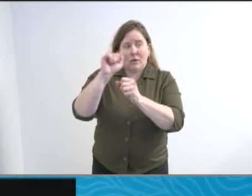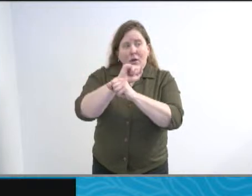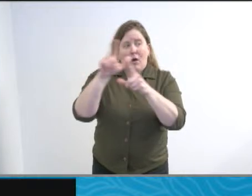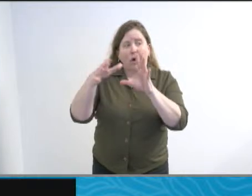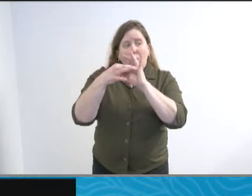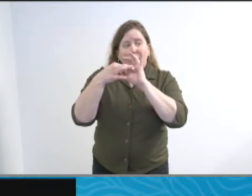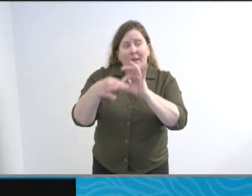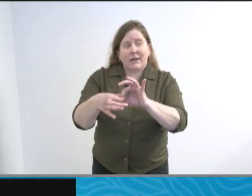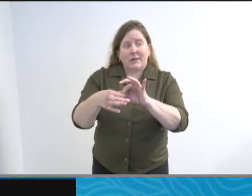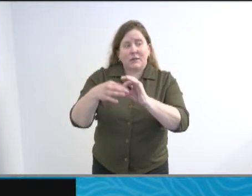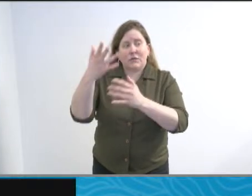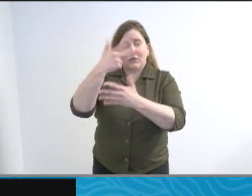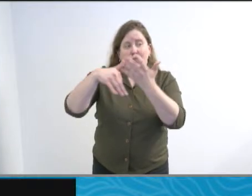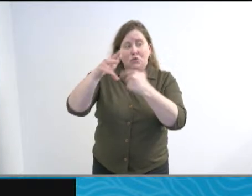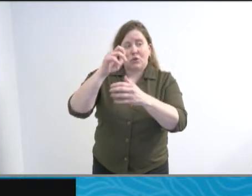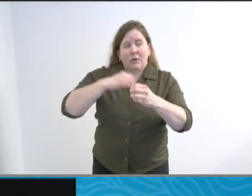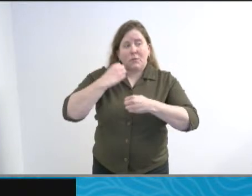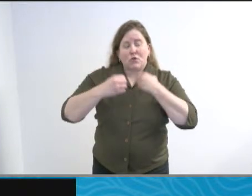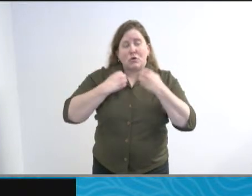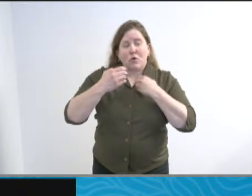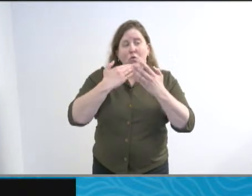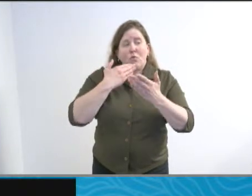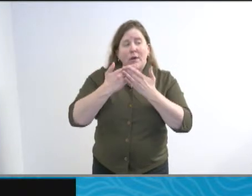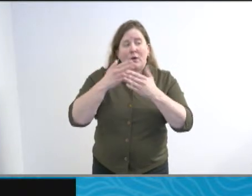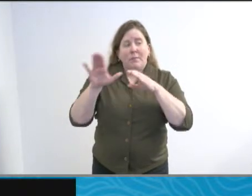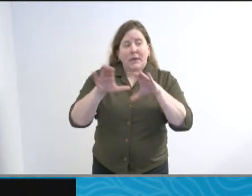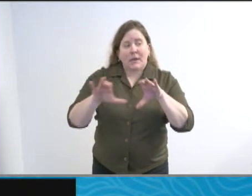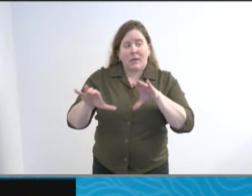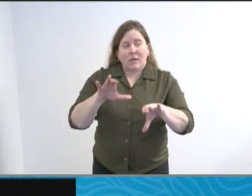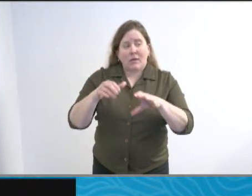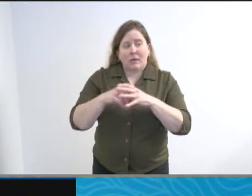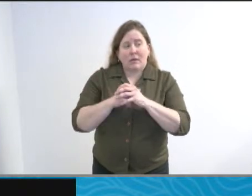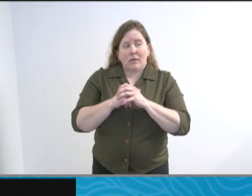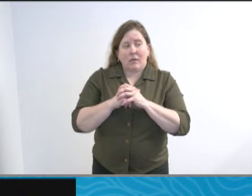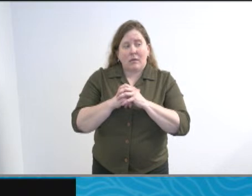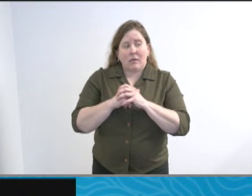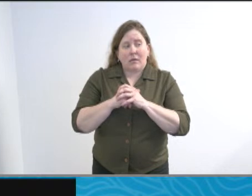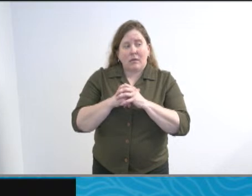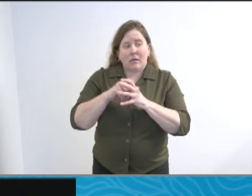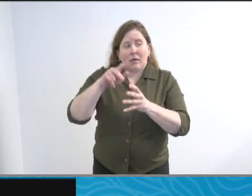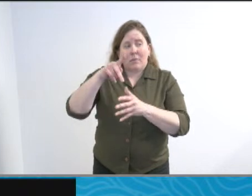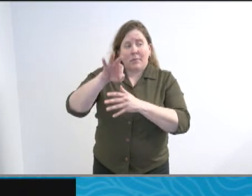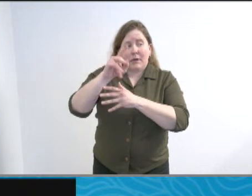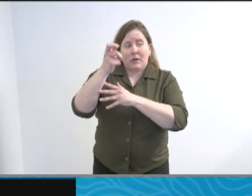So when you do take a look at the LASP, you will take a look at pillar two and you will see line